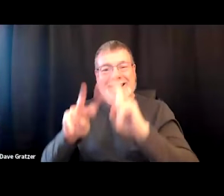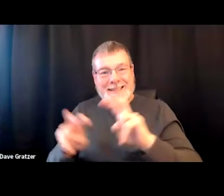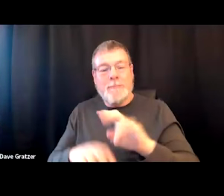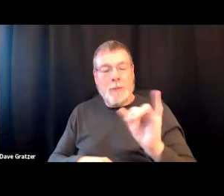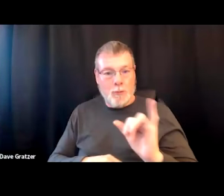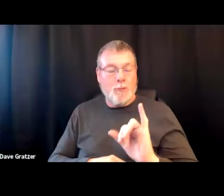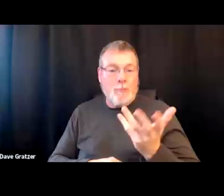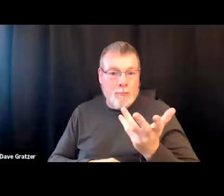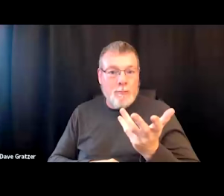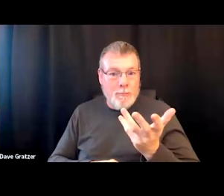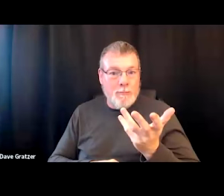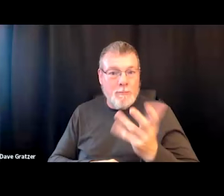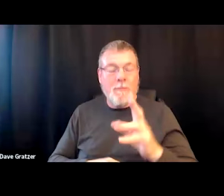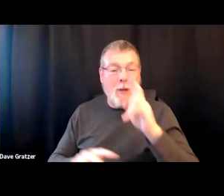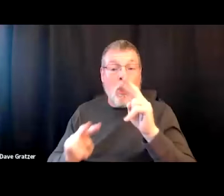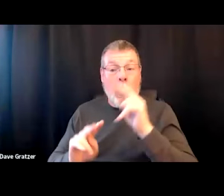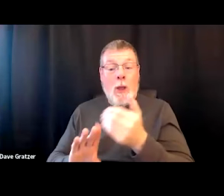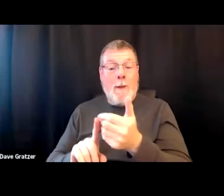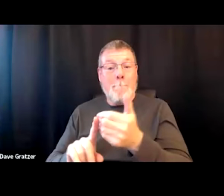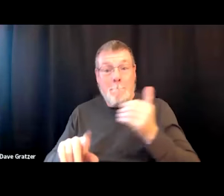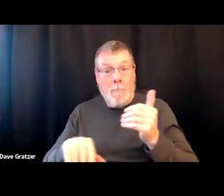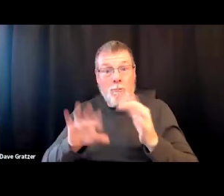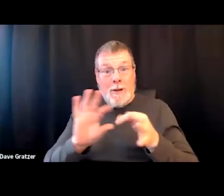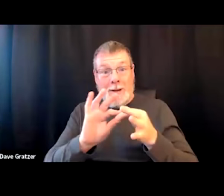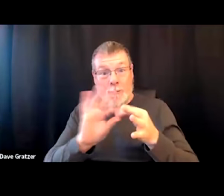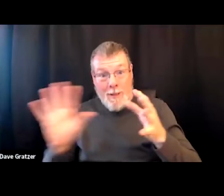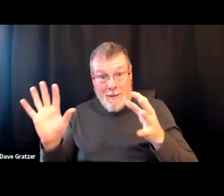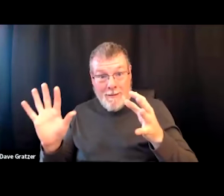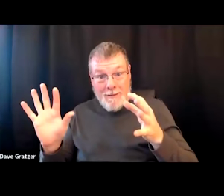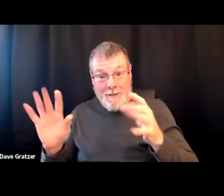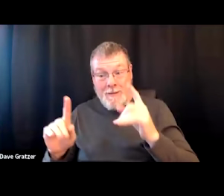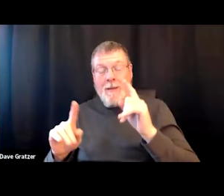as we look at pre-release from jails or prisons